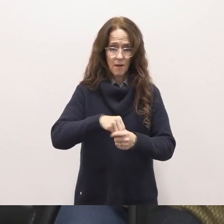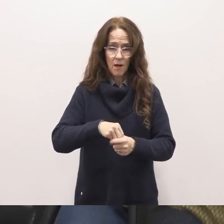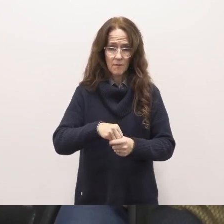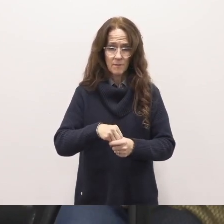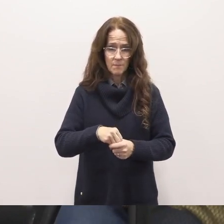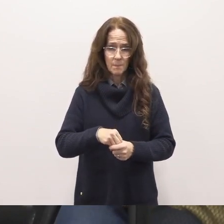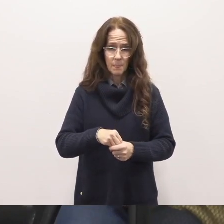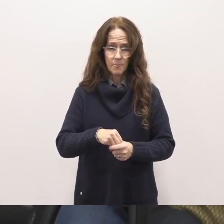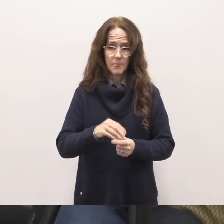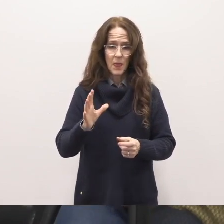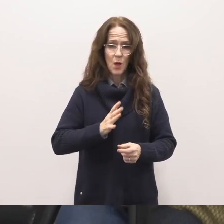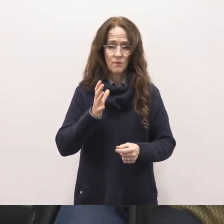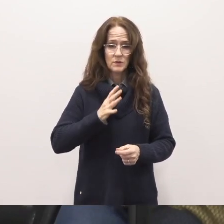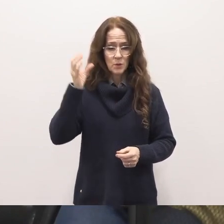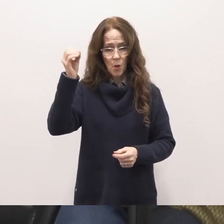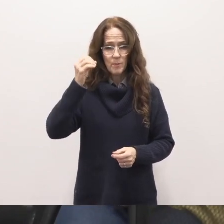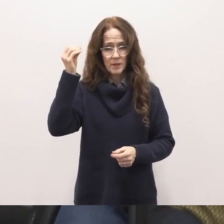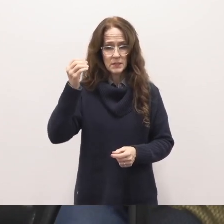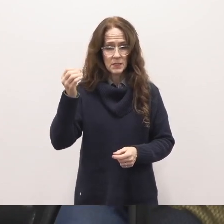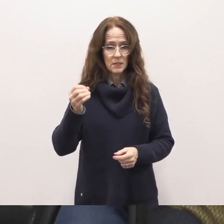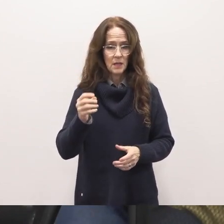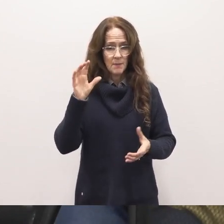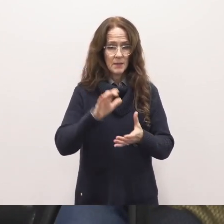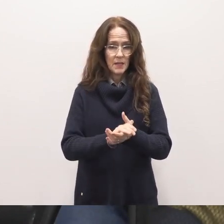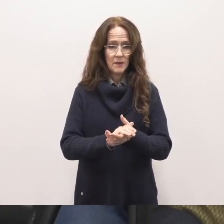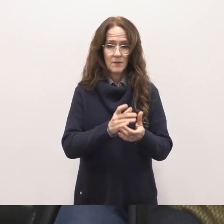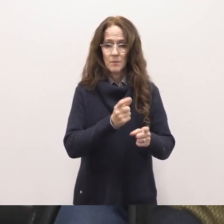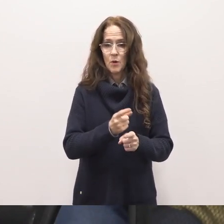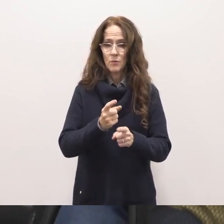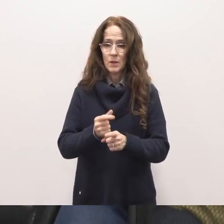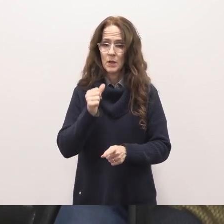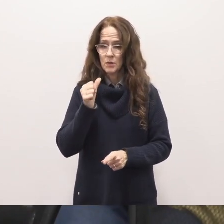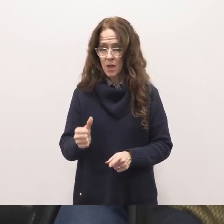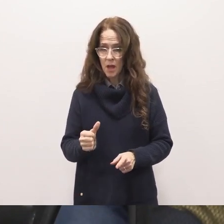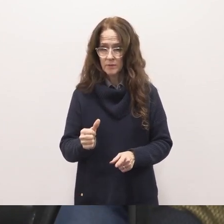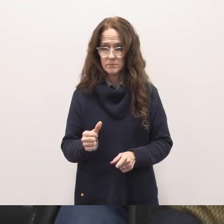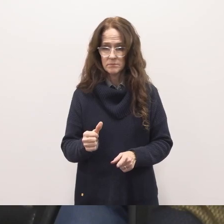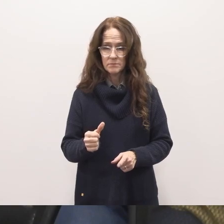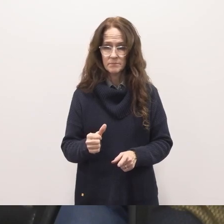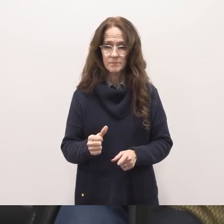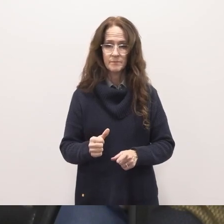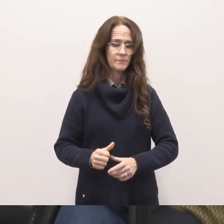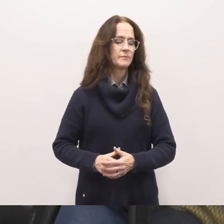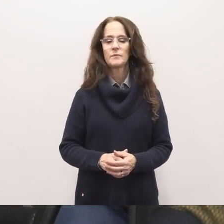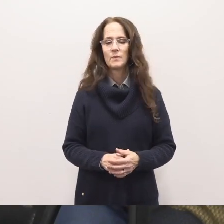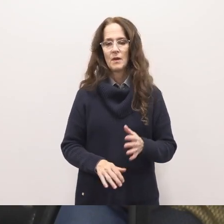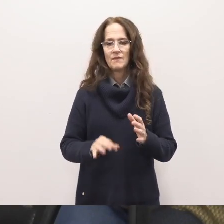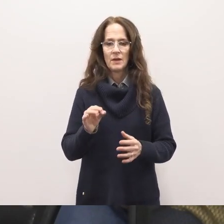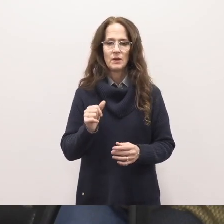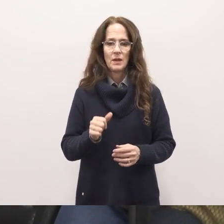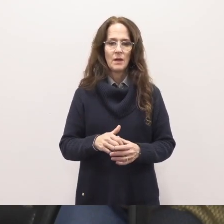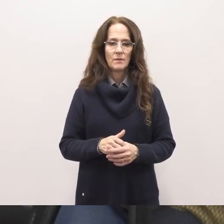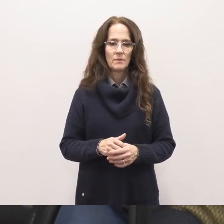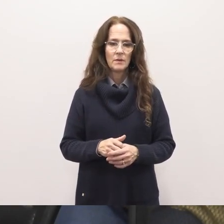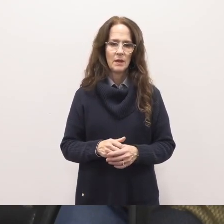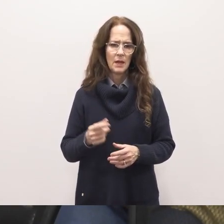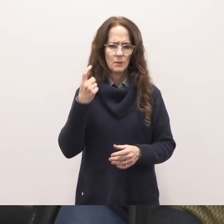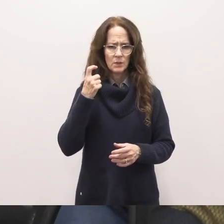an official opinion if they believe it's appropriate or not. And then, either we have a finding or not. I had one recently where, a couple years ago,